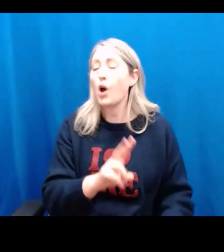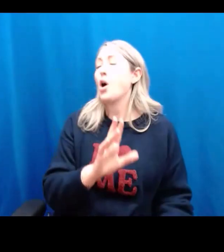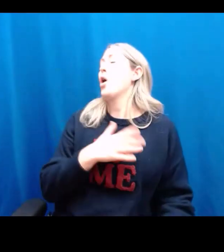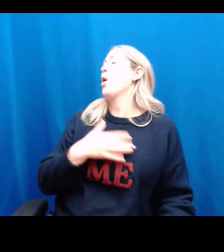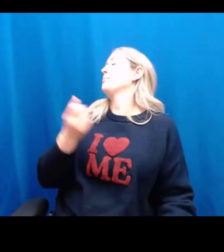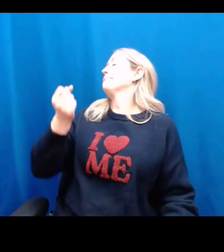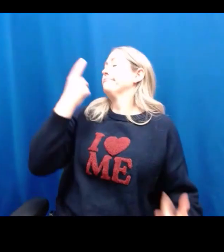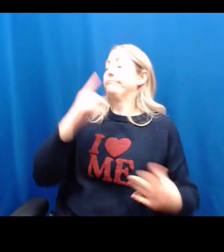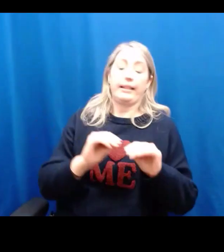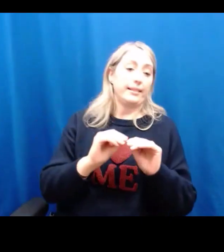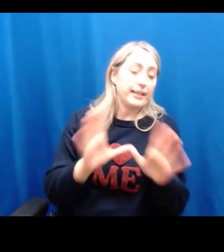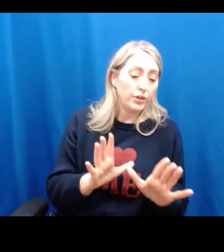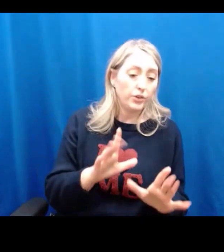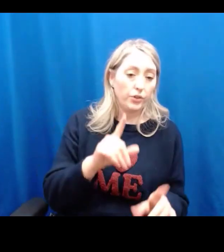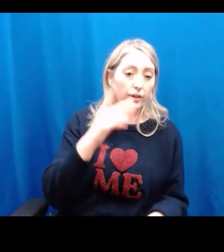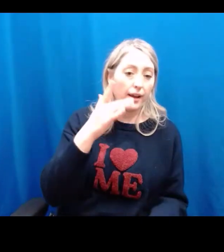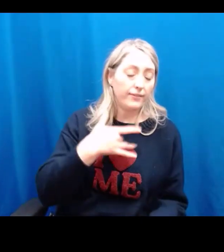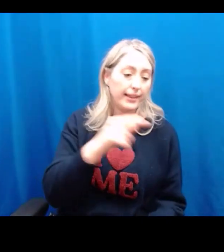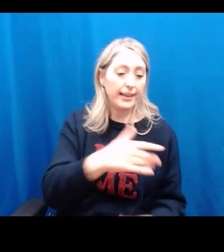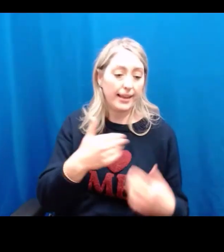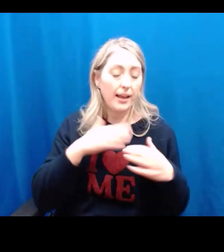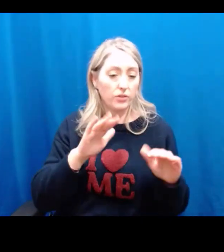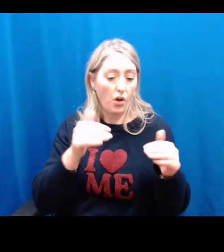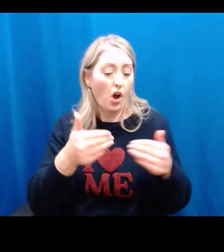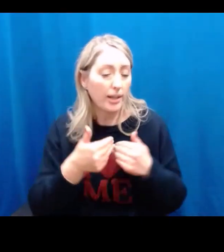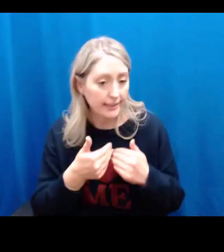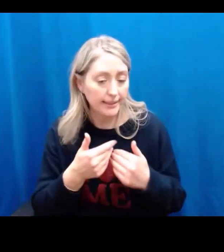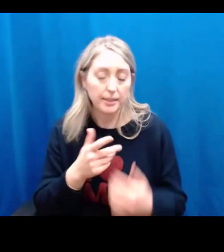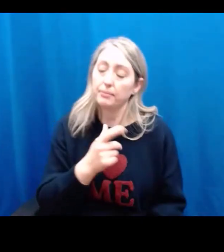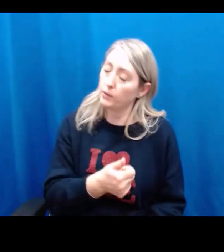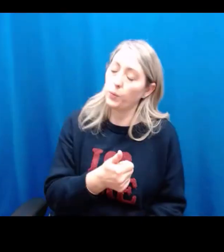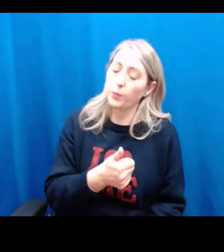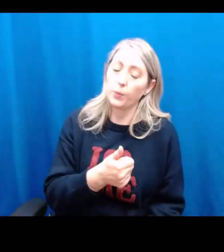So really listen at home. So I've always remembered that story.